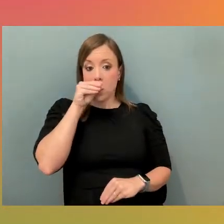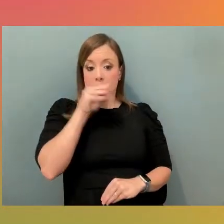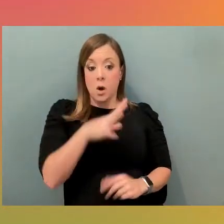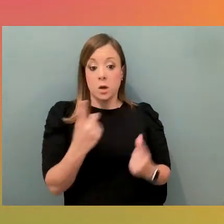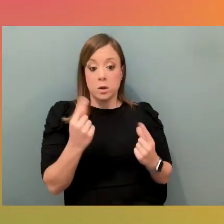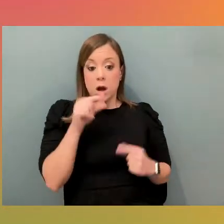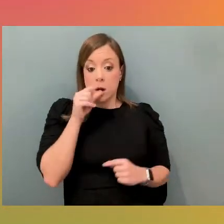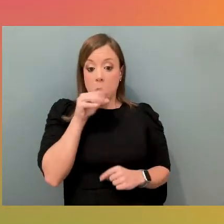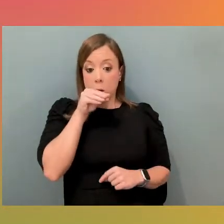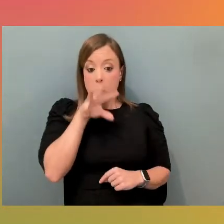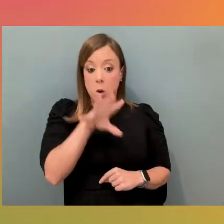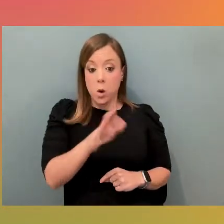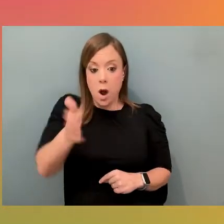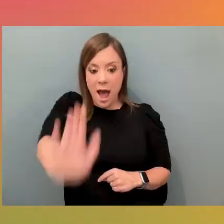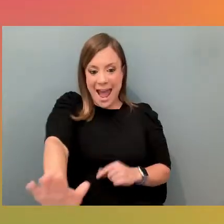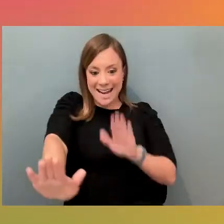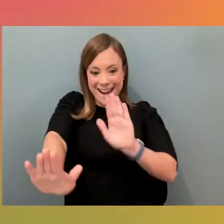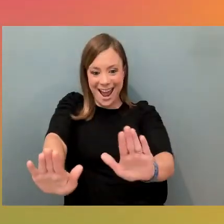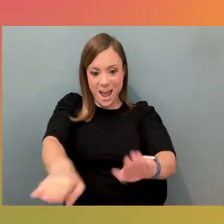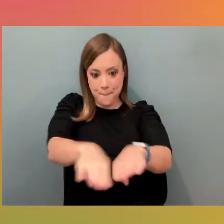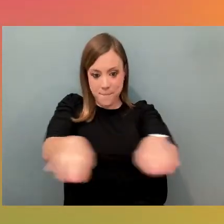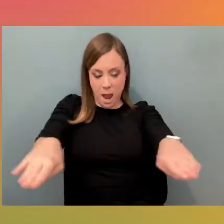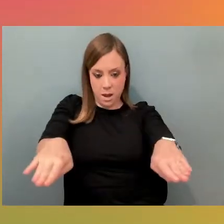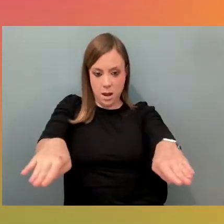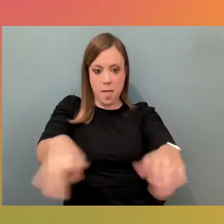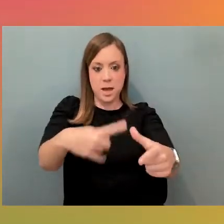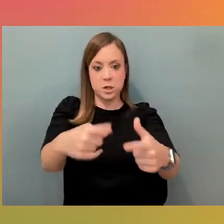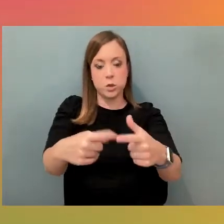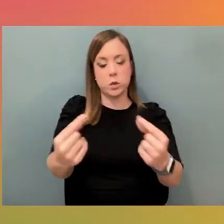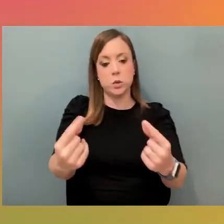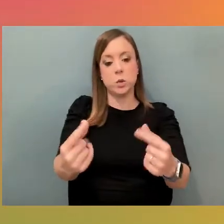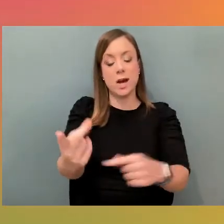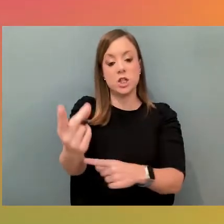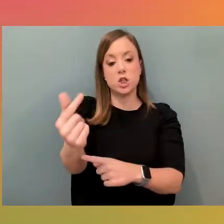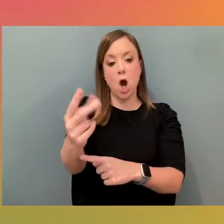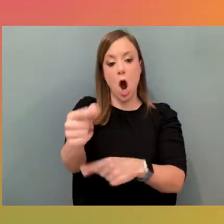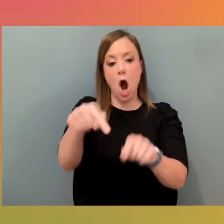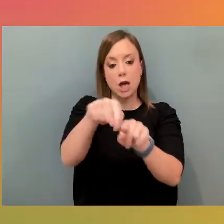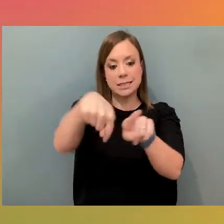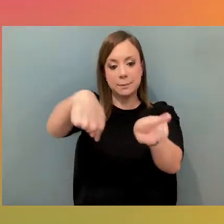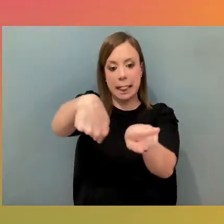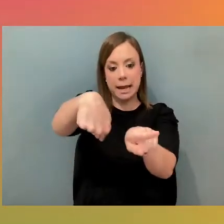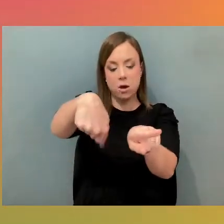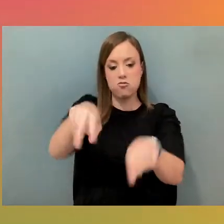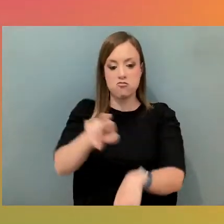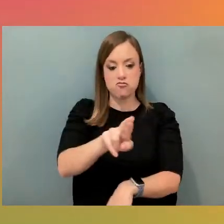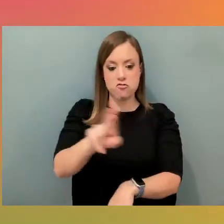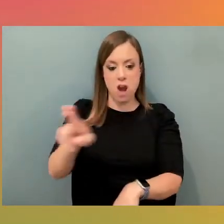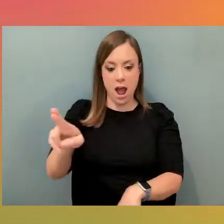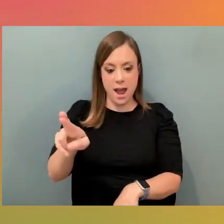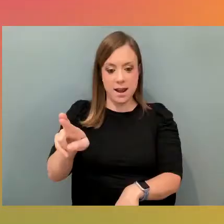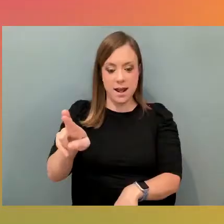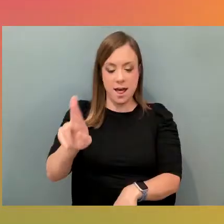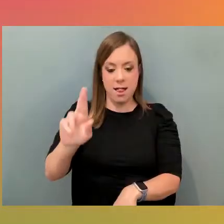GOOD, ONE MORE INHALE. EXHALE TAKE BOTH HANDS DOWN TO THE MAT BEND YOUR RIGHT KNEE, KICK IT BACK TO A DOG SPLIT